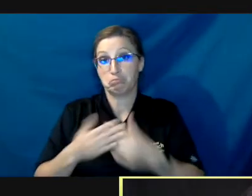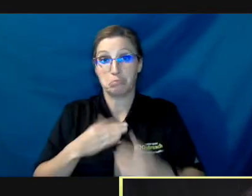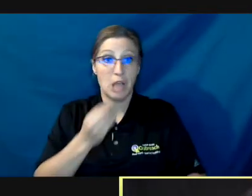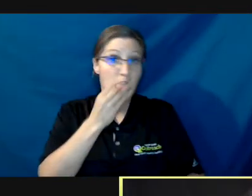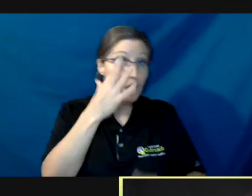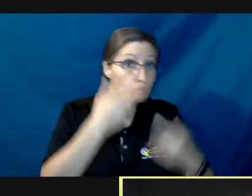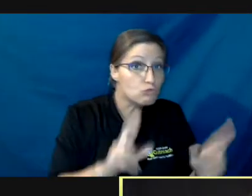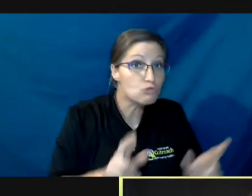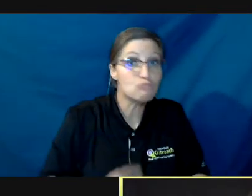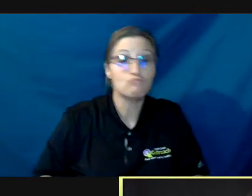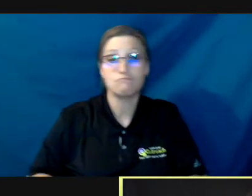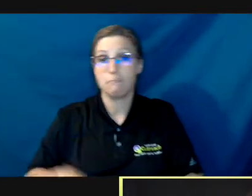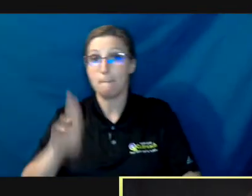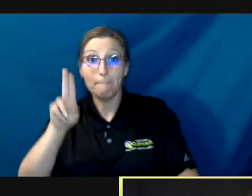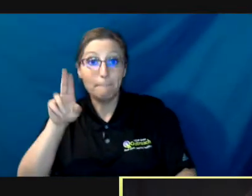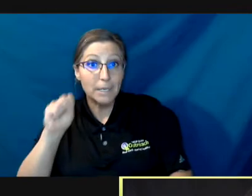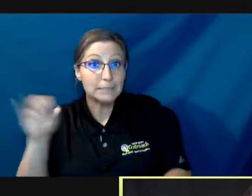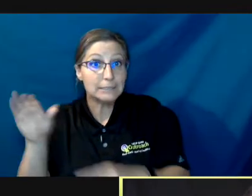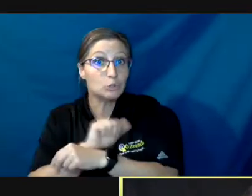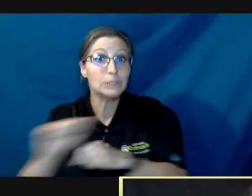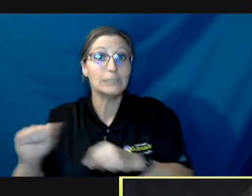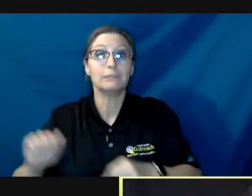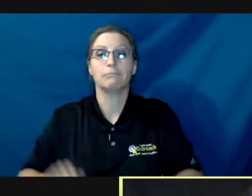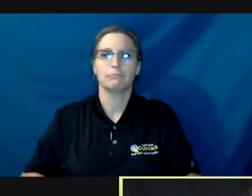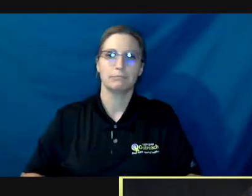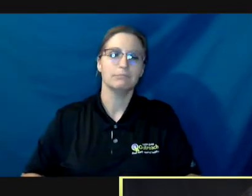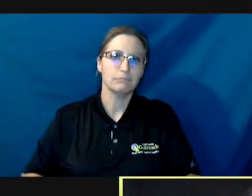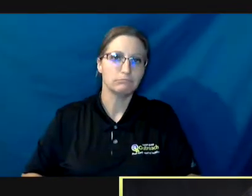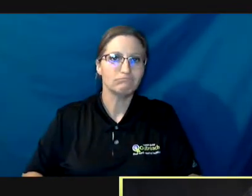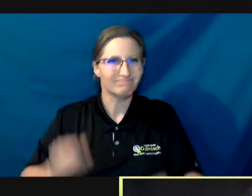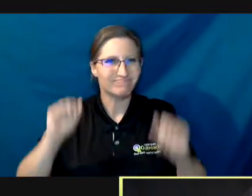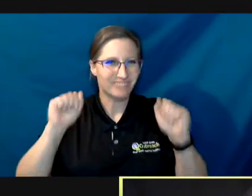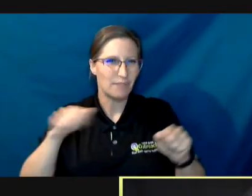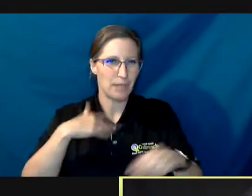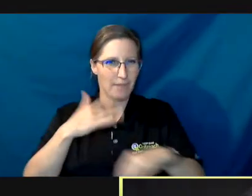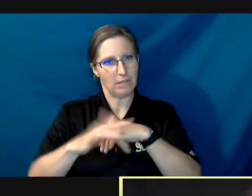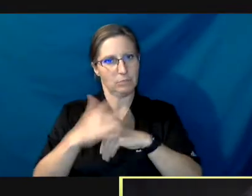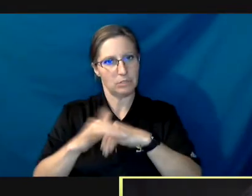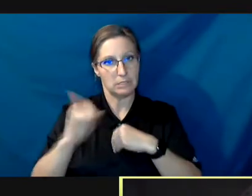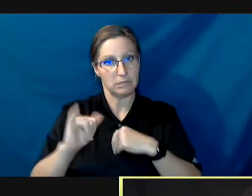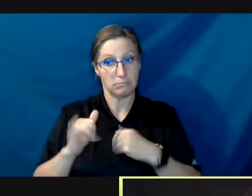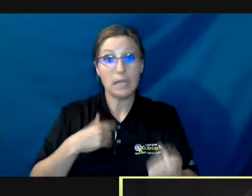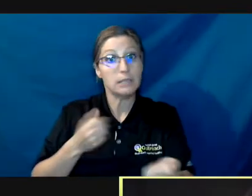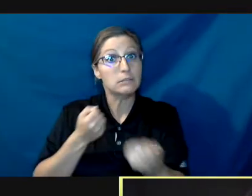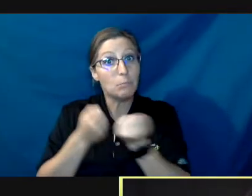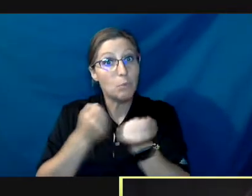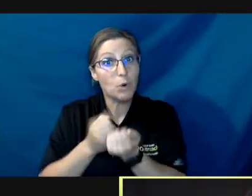in recess duty on bus duty to be available and to support the school building